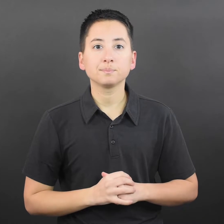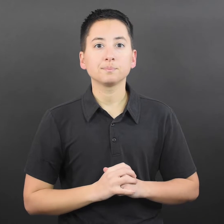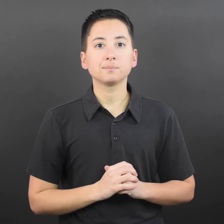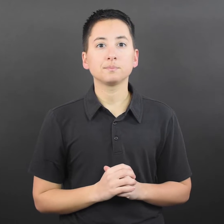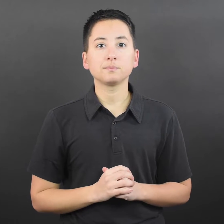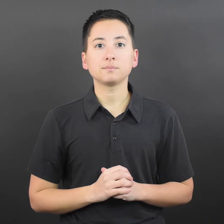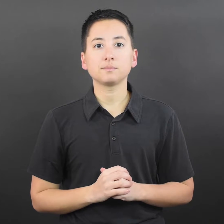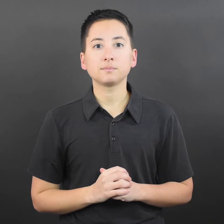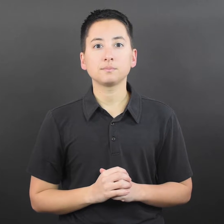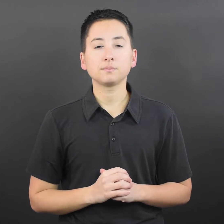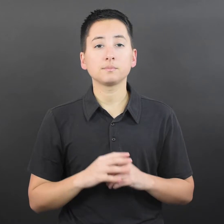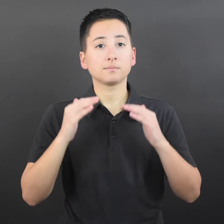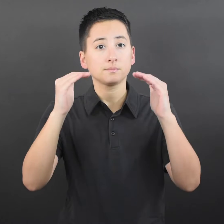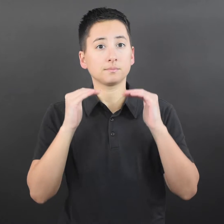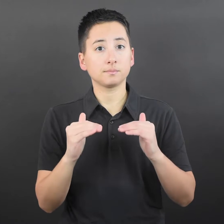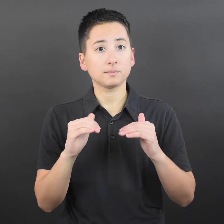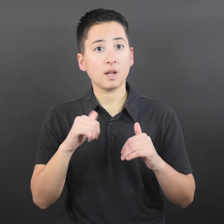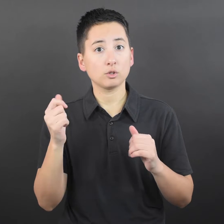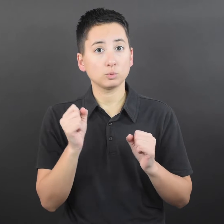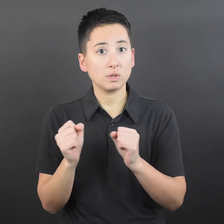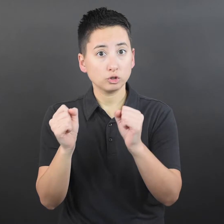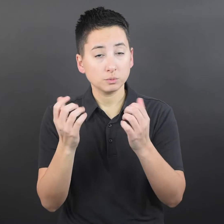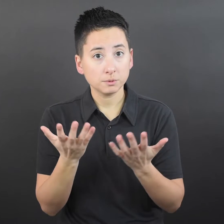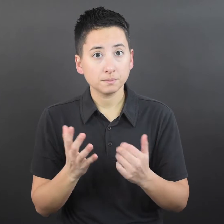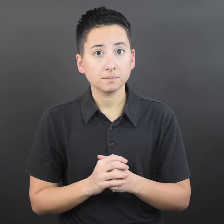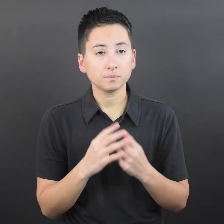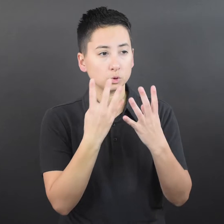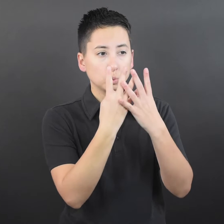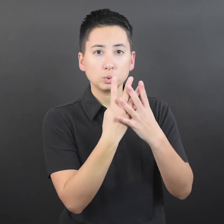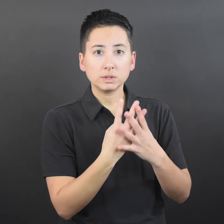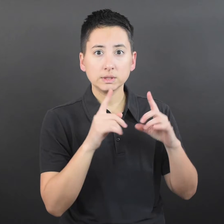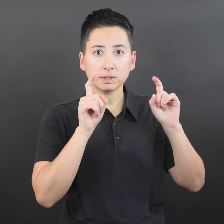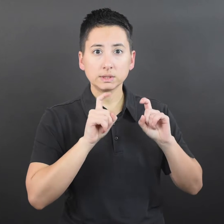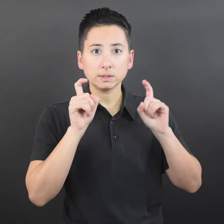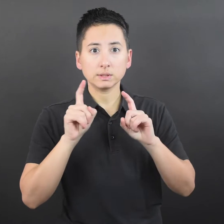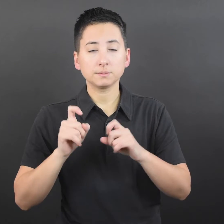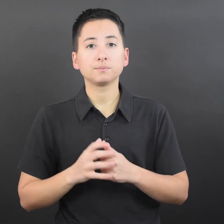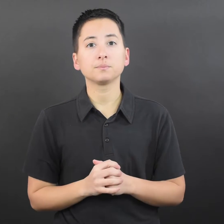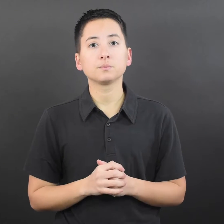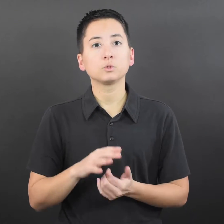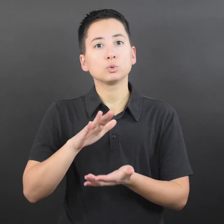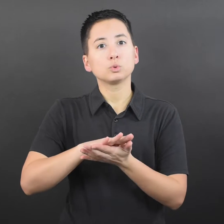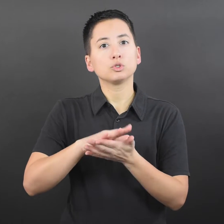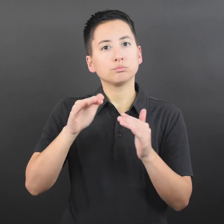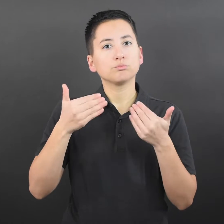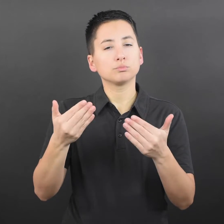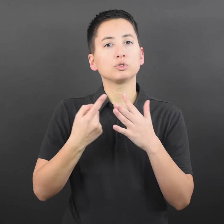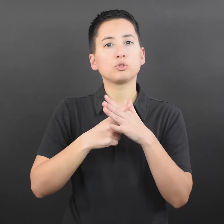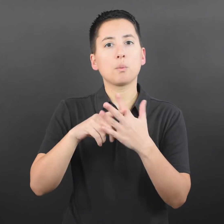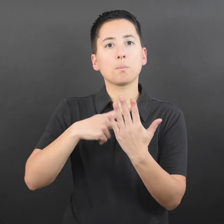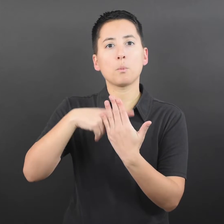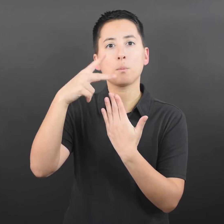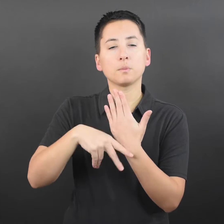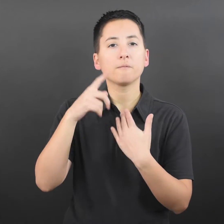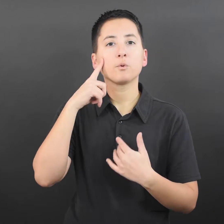for at least 24 hours before returning. 5. Screening Testing. Schools should implement